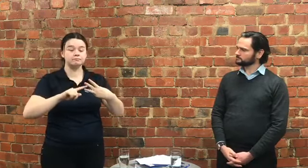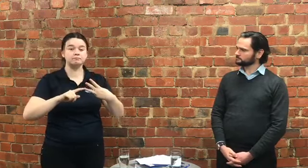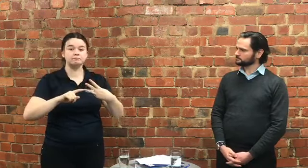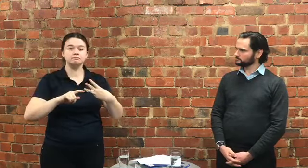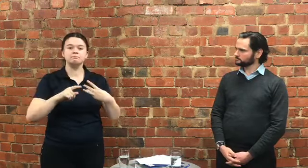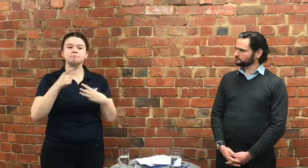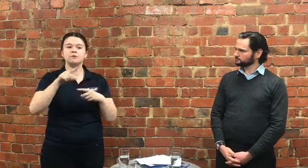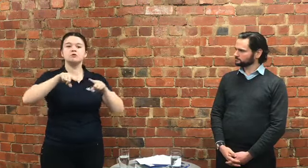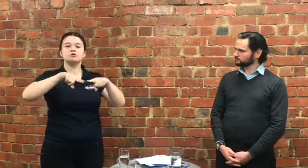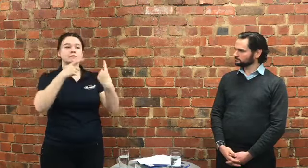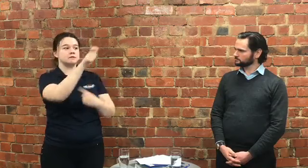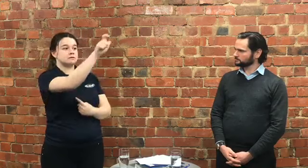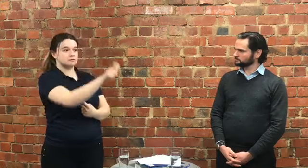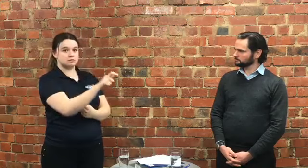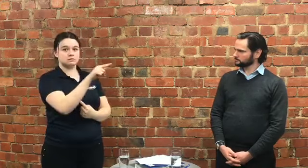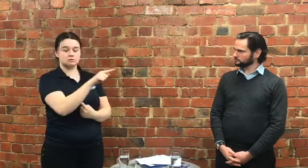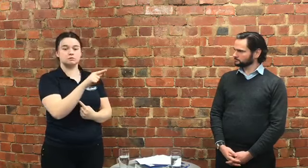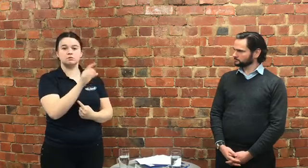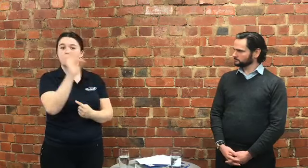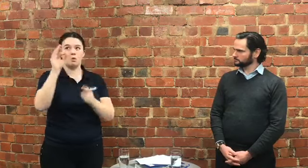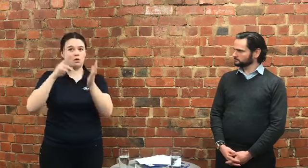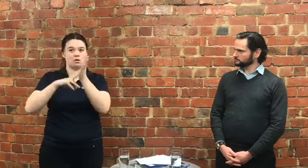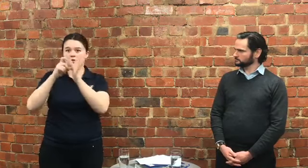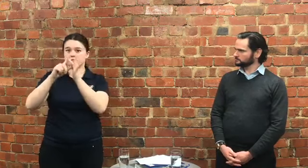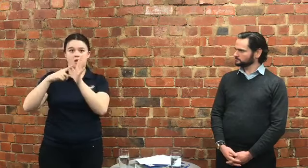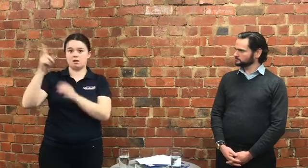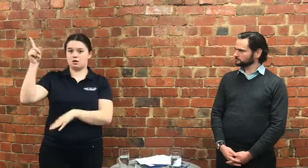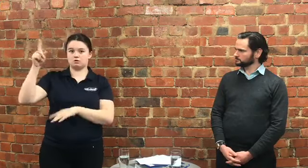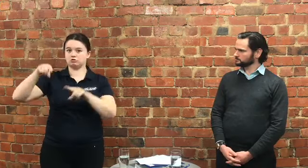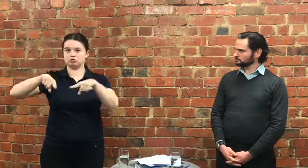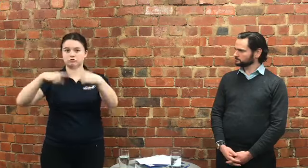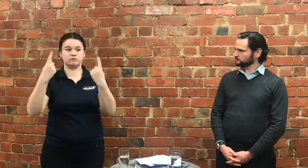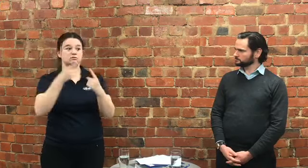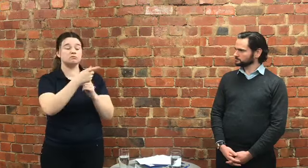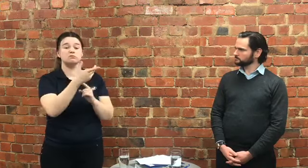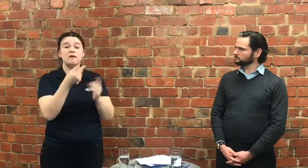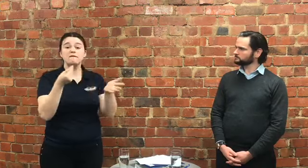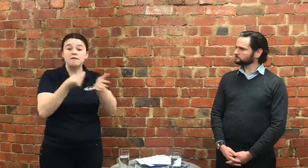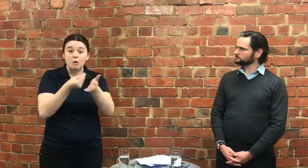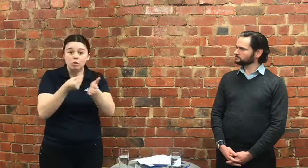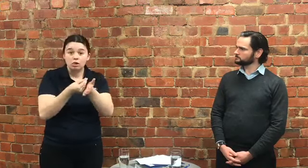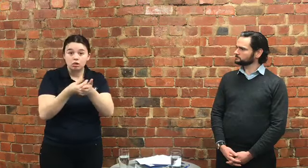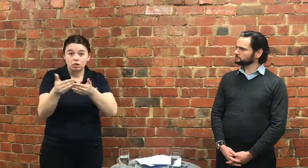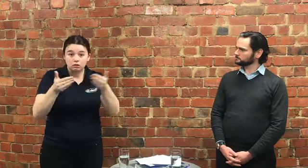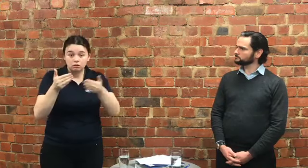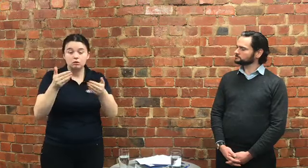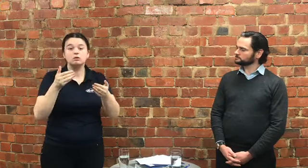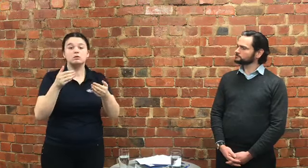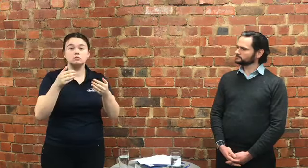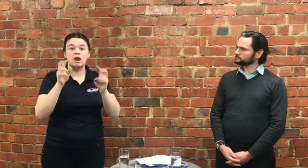Okay, so that's the first way you can manage your plan. The second way is not under the NDIA.